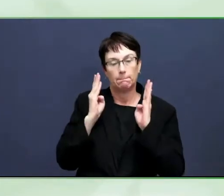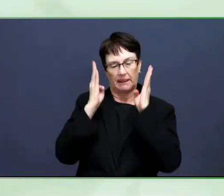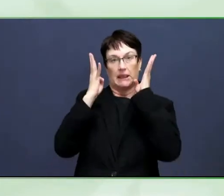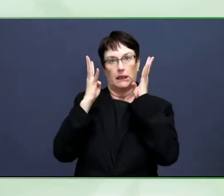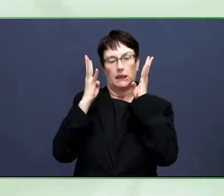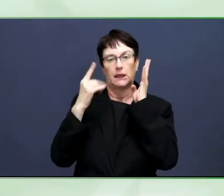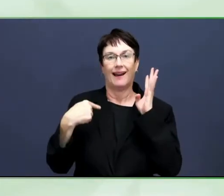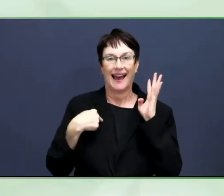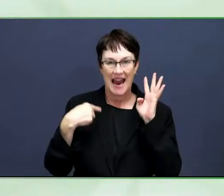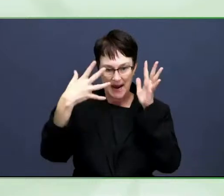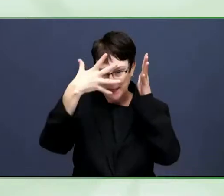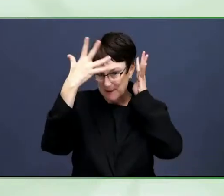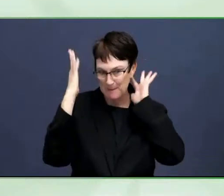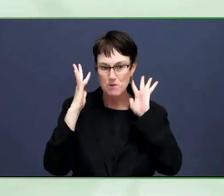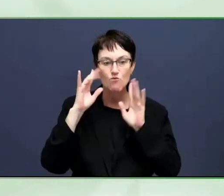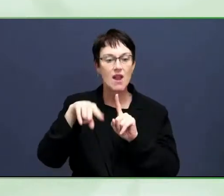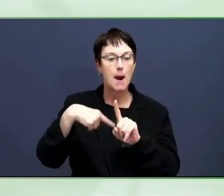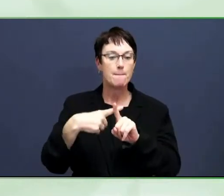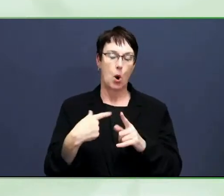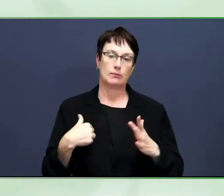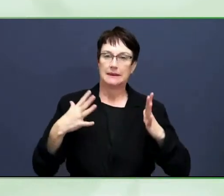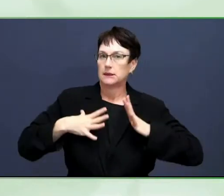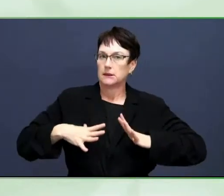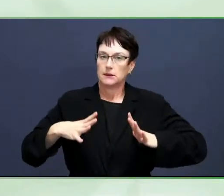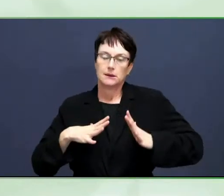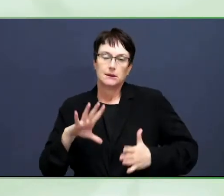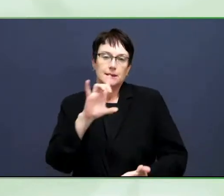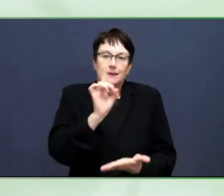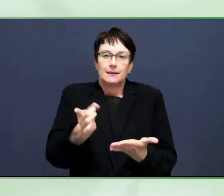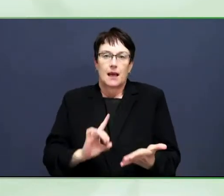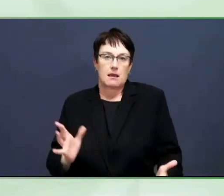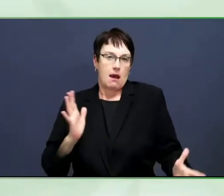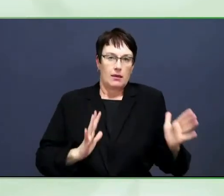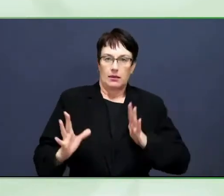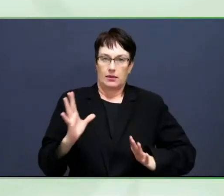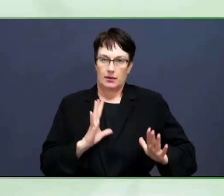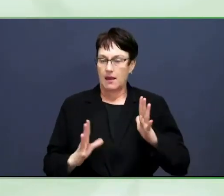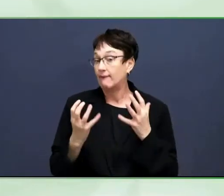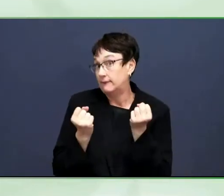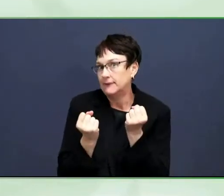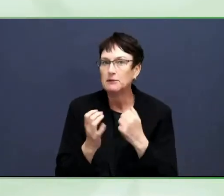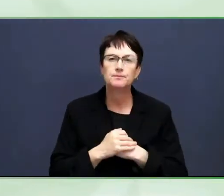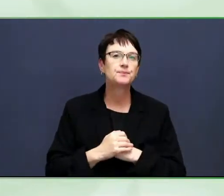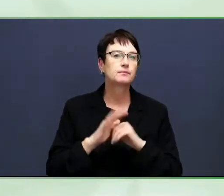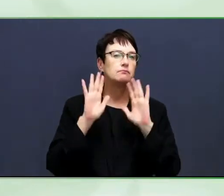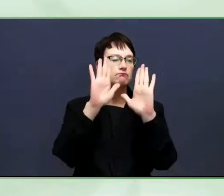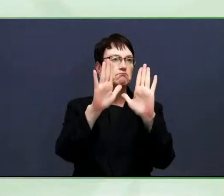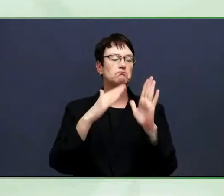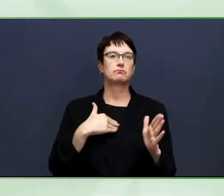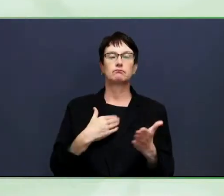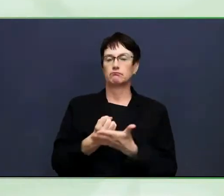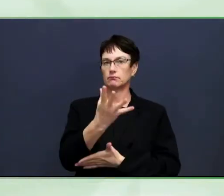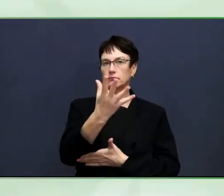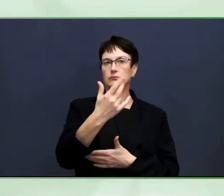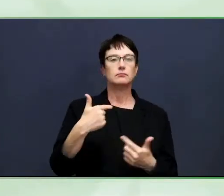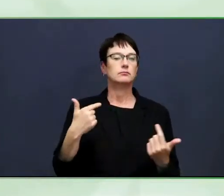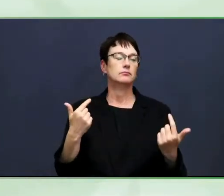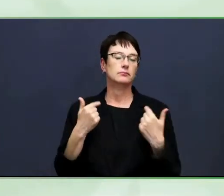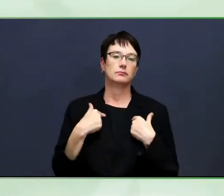Design is a wonderful profession to be in, but it's the most frustrating profession to